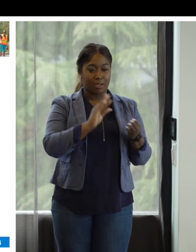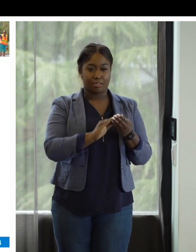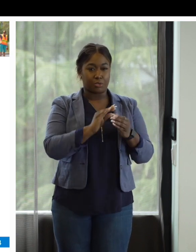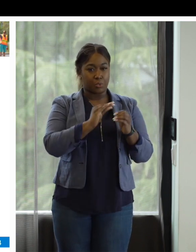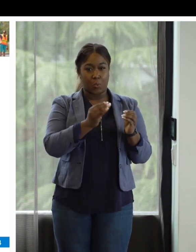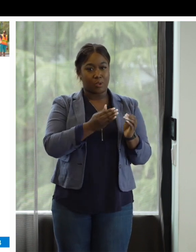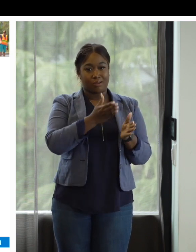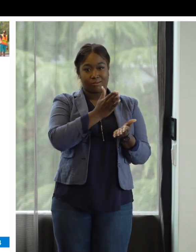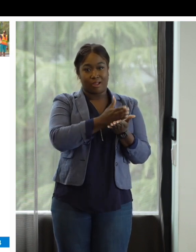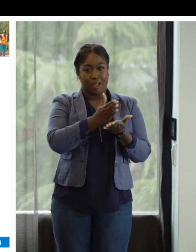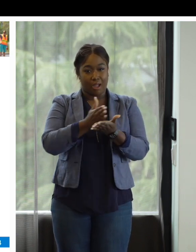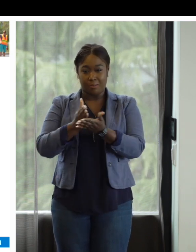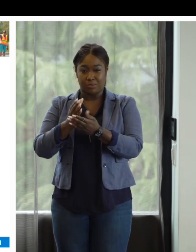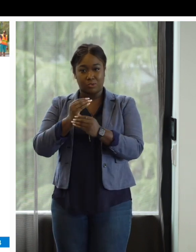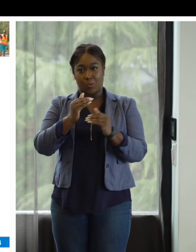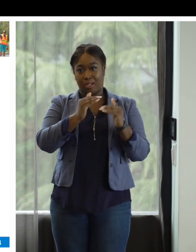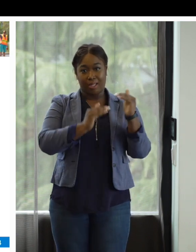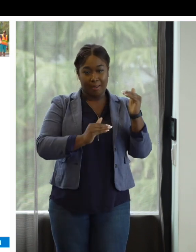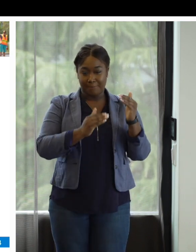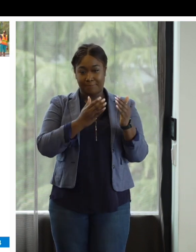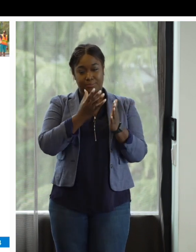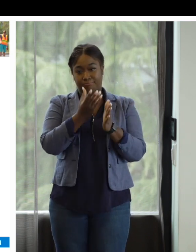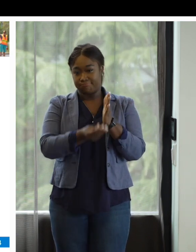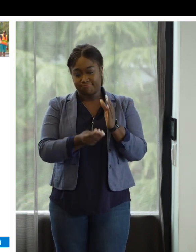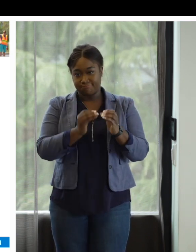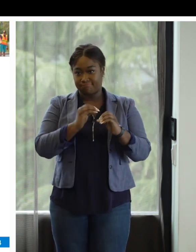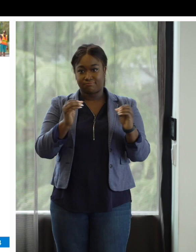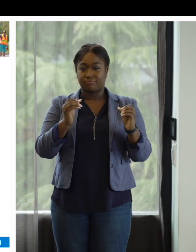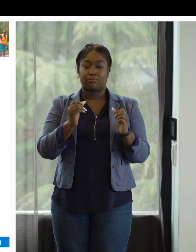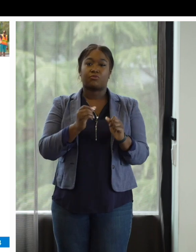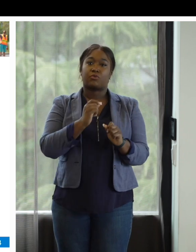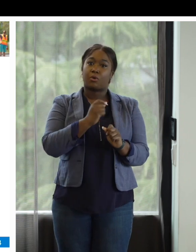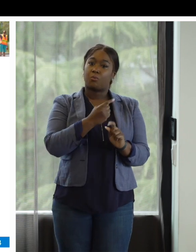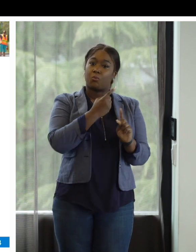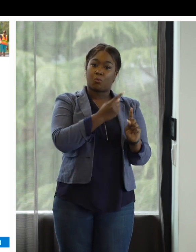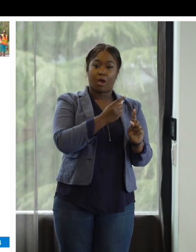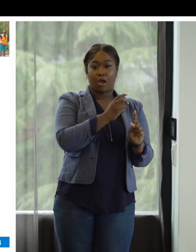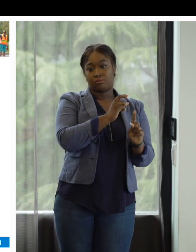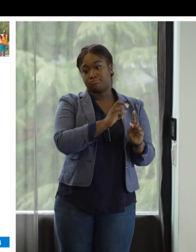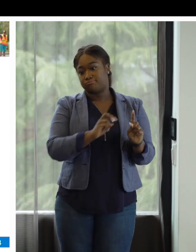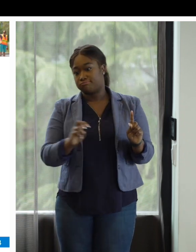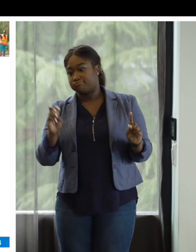it covered all the transition from one road to another. We came up